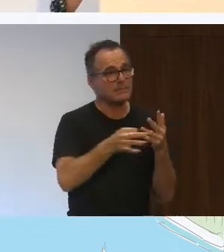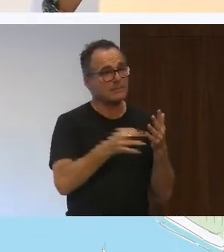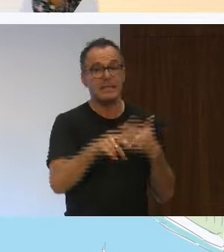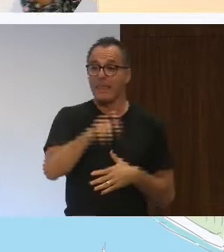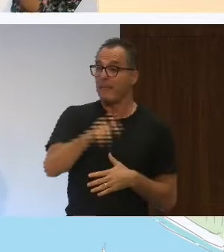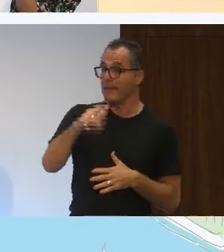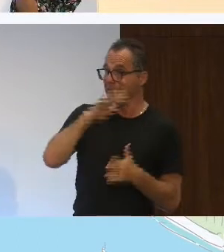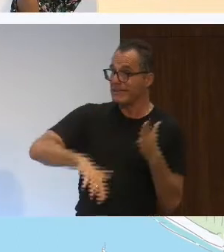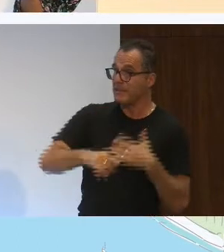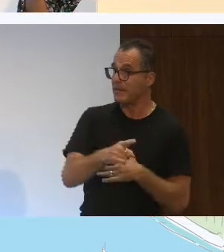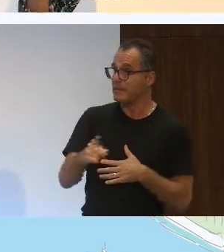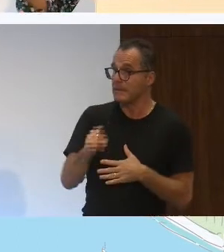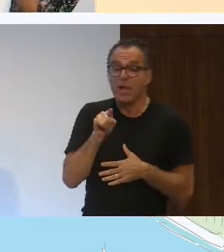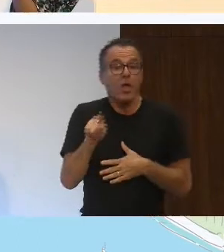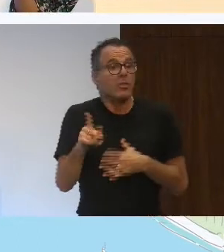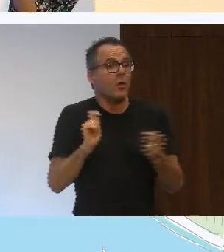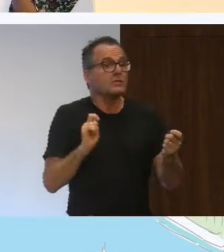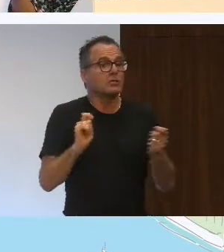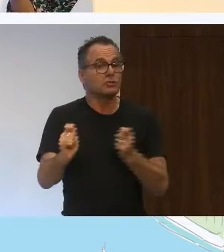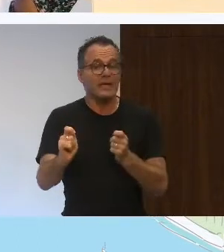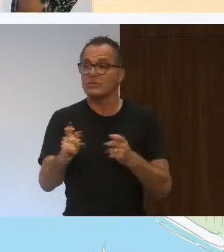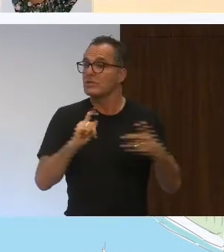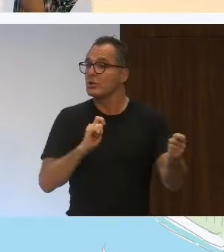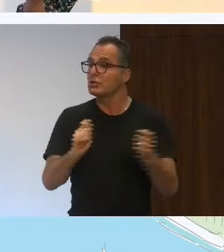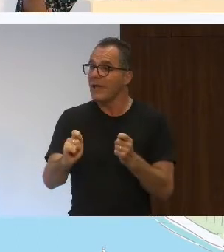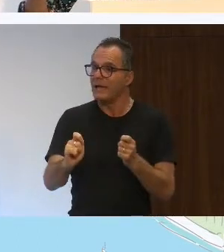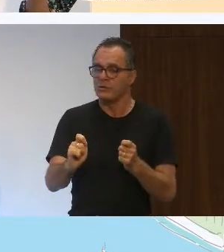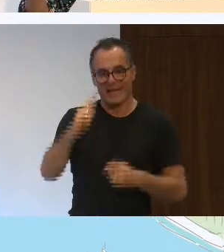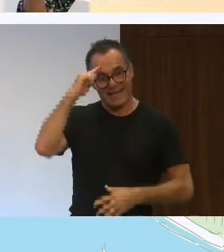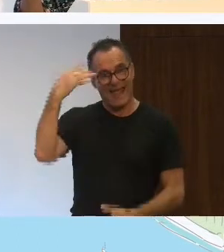And then those changes change in headache and we get this much lower down